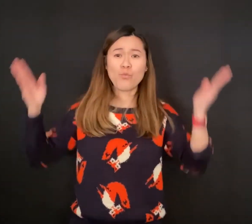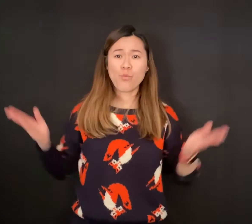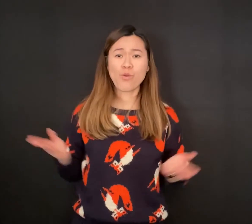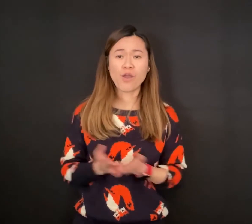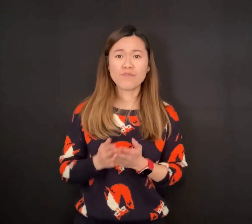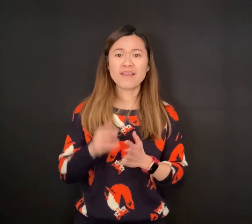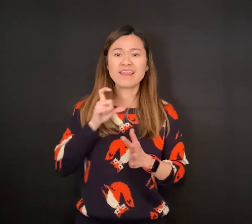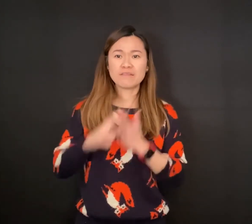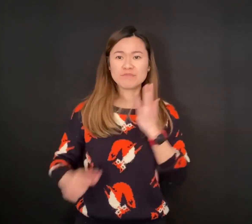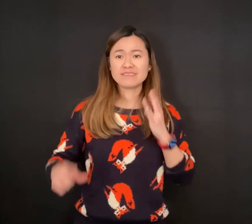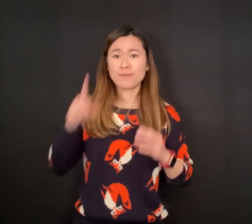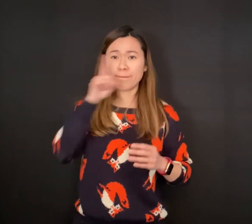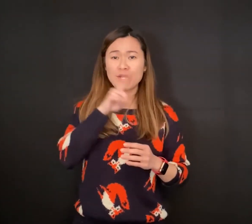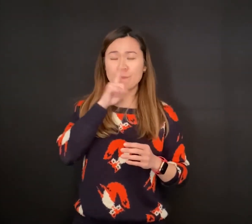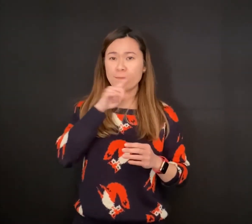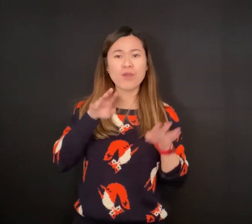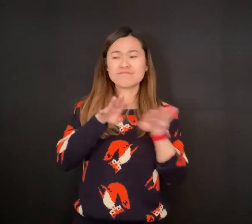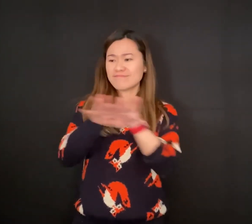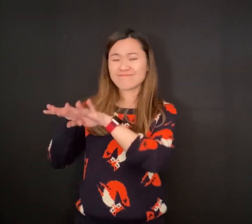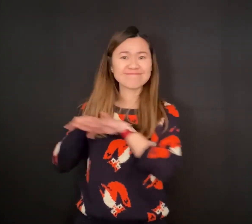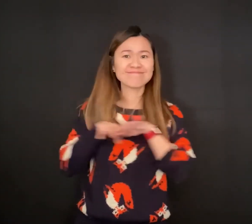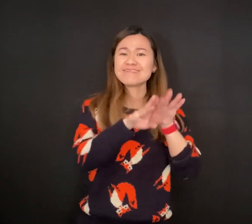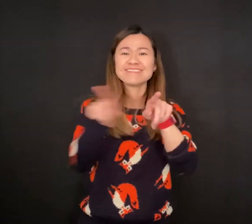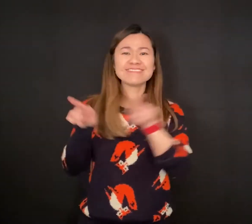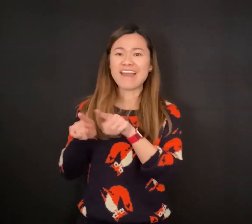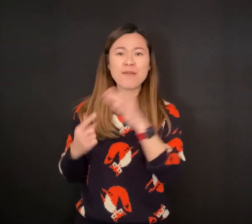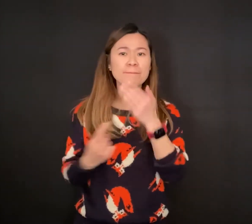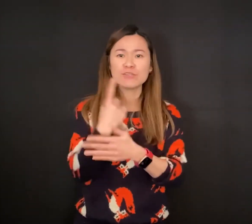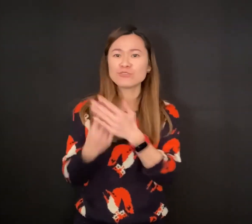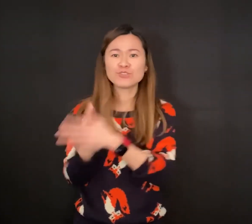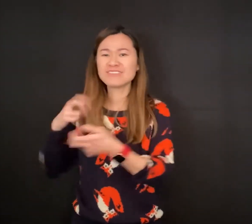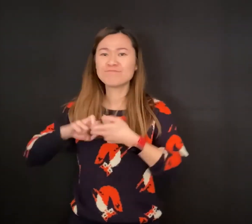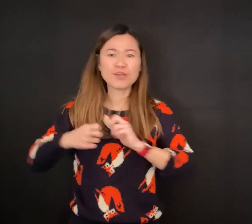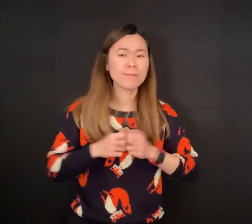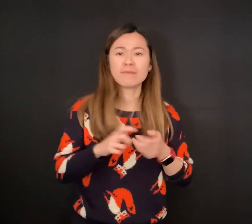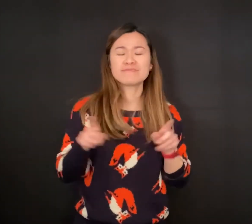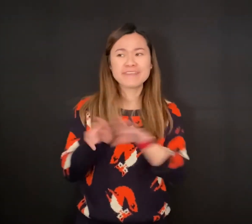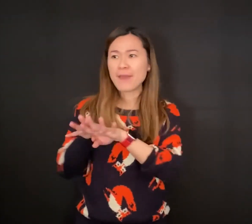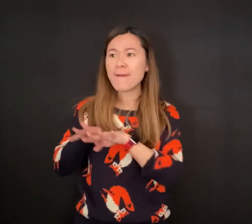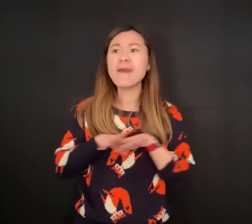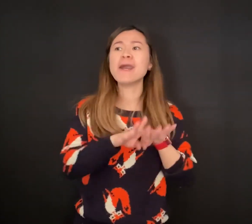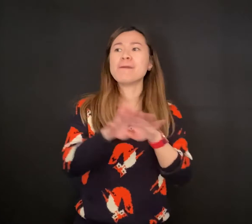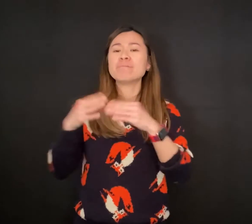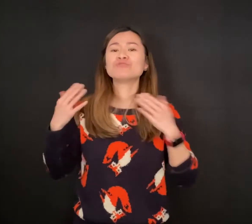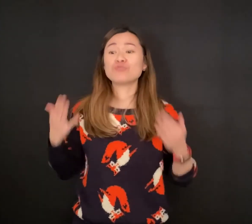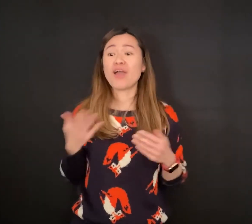Really, people all over the world with disabilities, we have these similar issues and similar problems